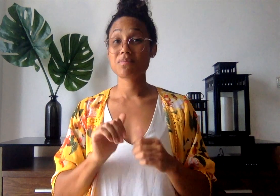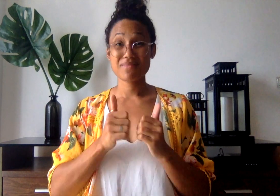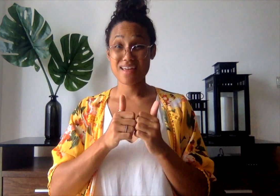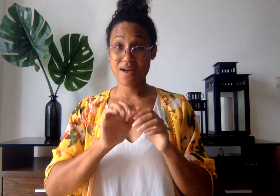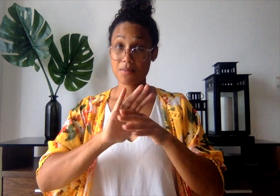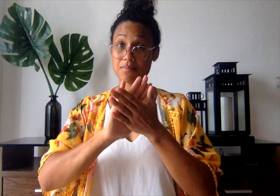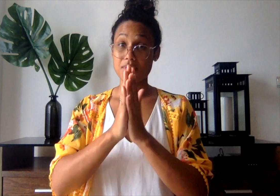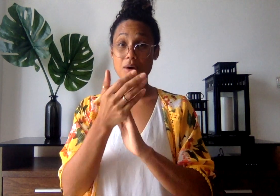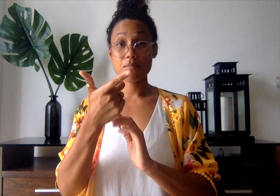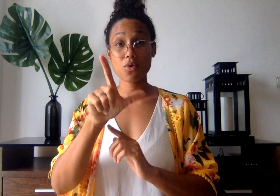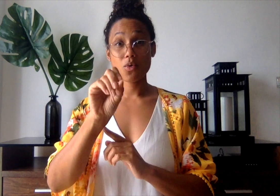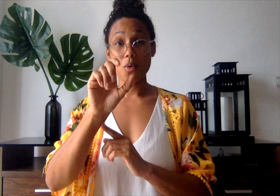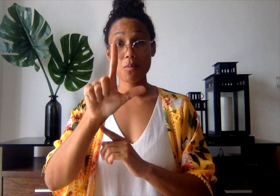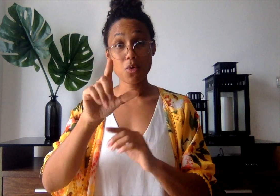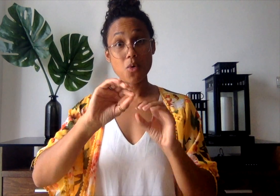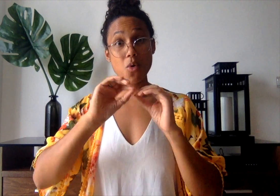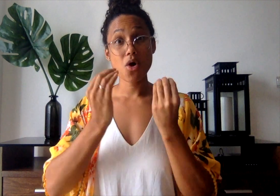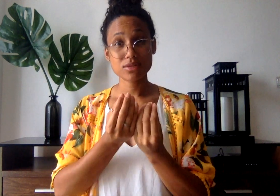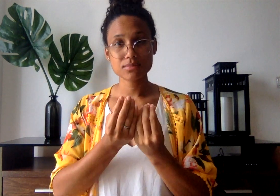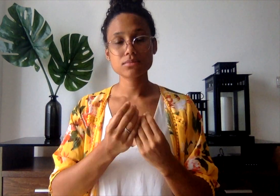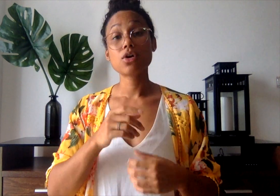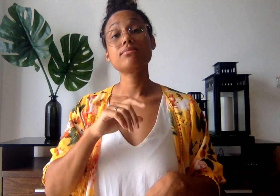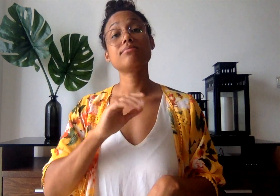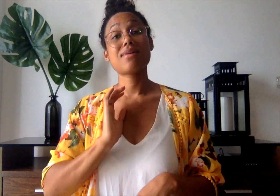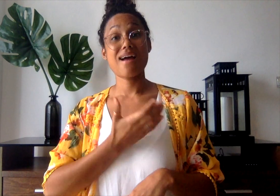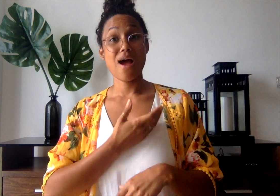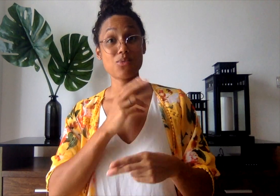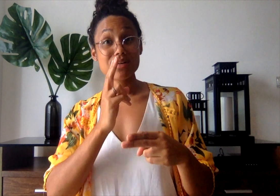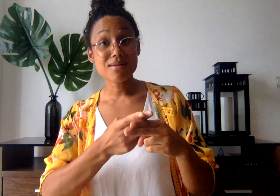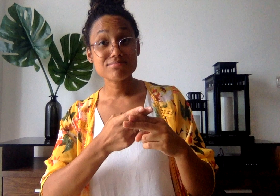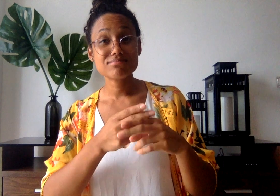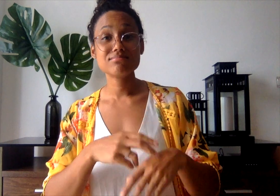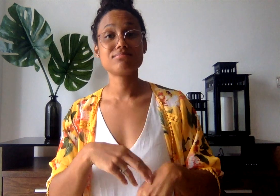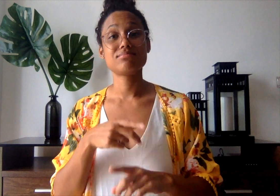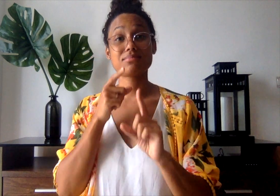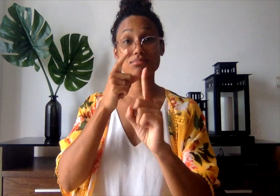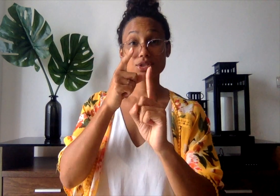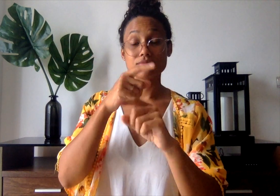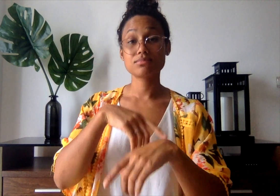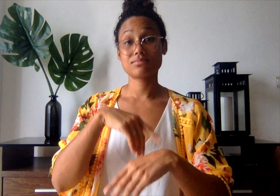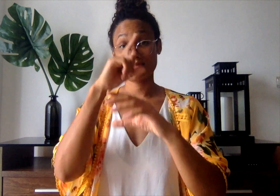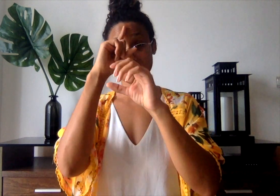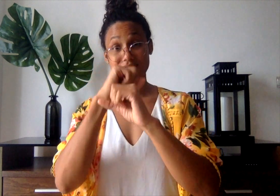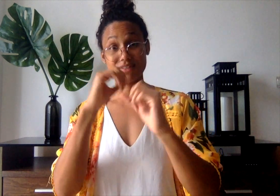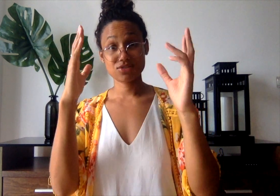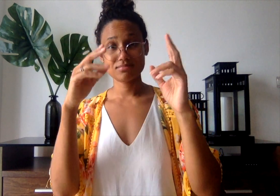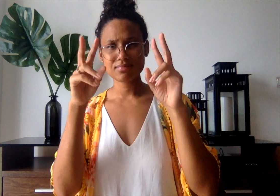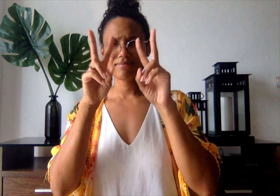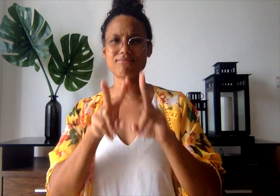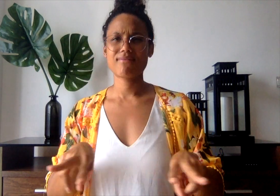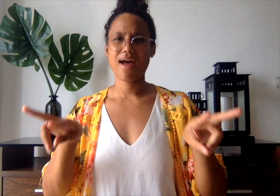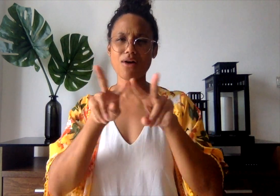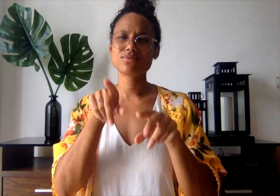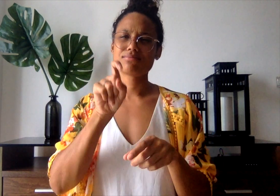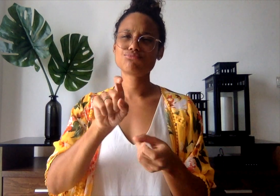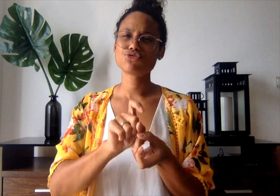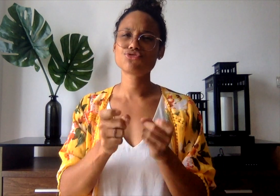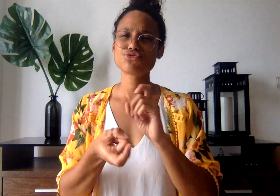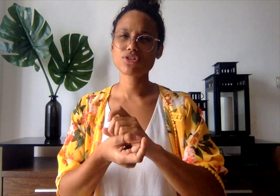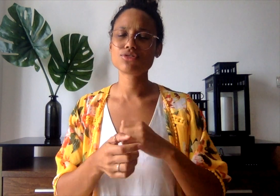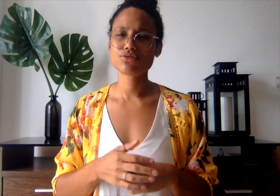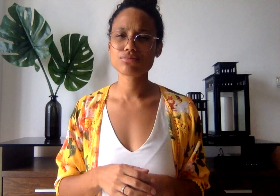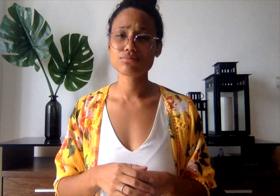Our first step in expanding becoming a global organization was evaluating our Name, Mission, Vision and Values.